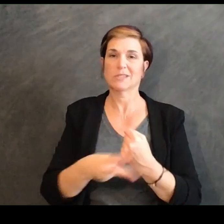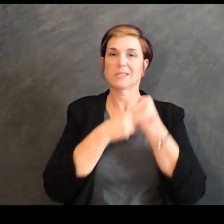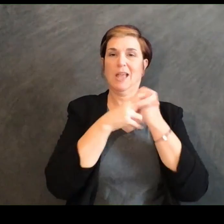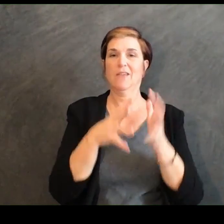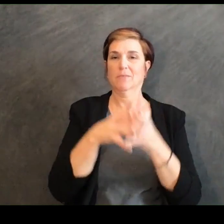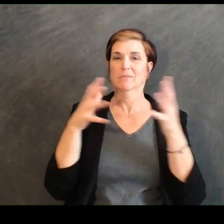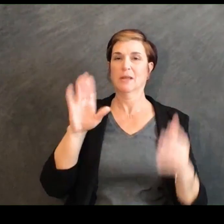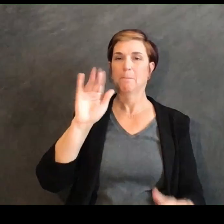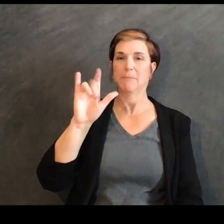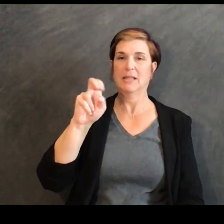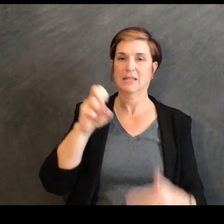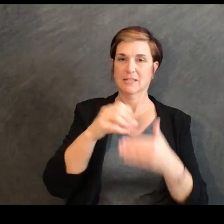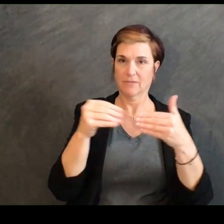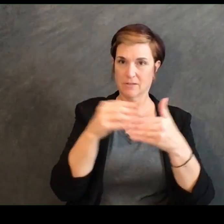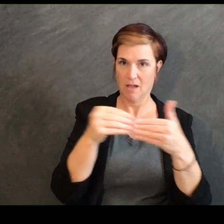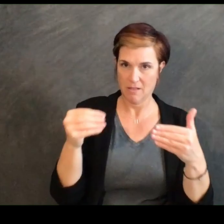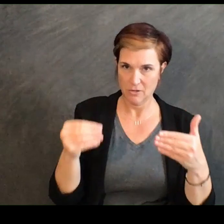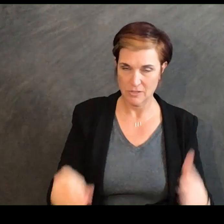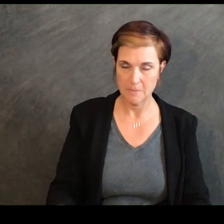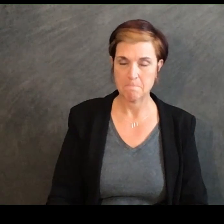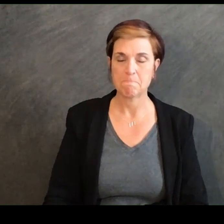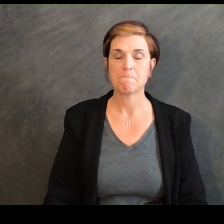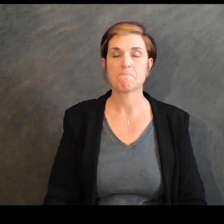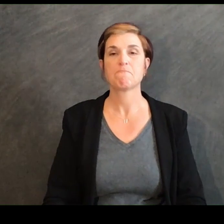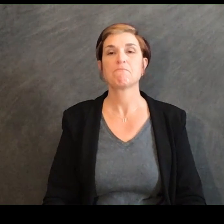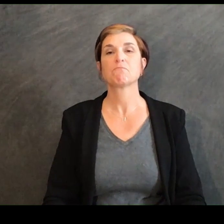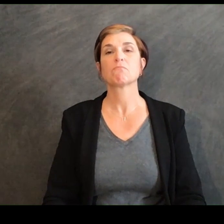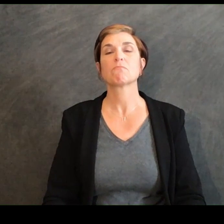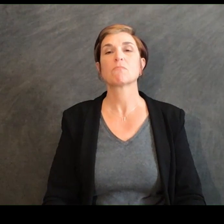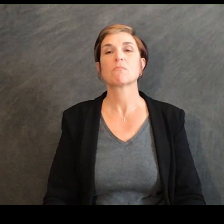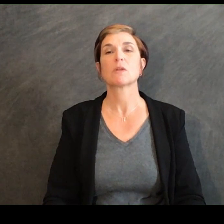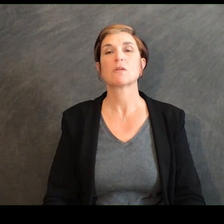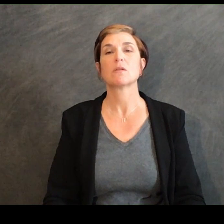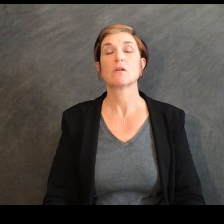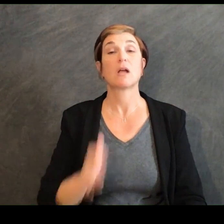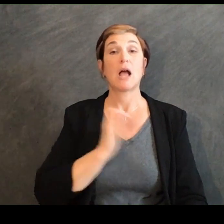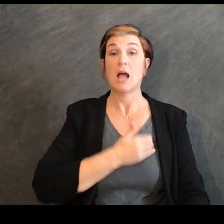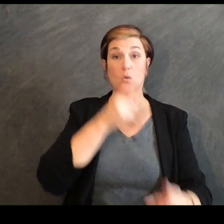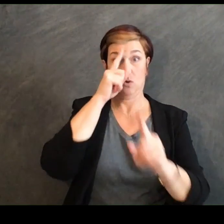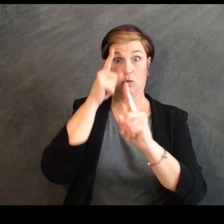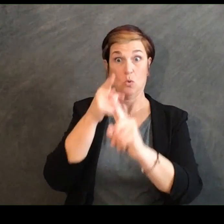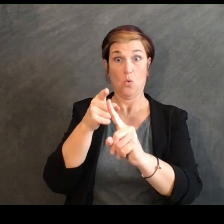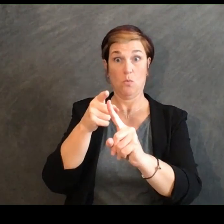further with that wonderful goal which we've achieved which nobody thought was